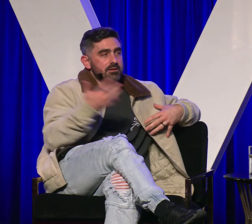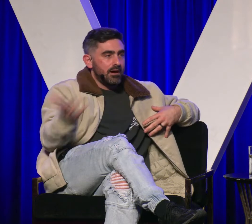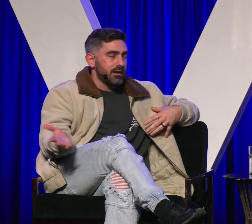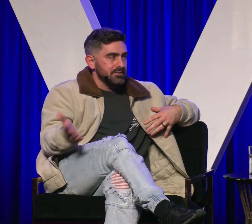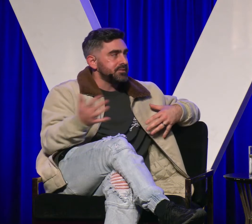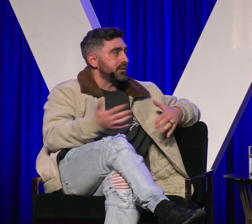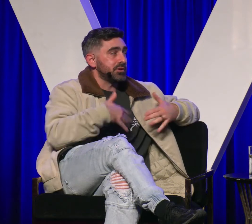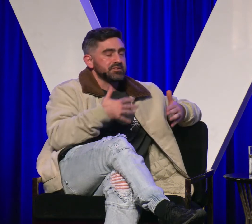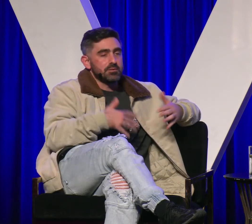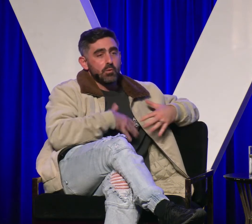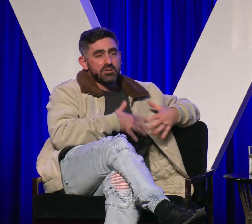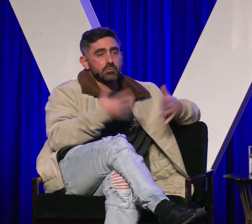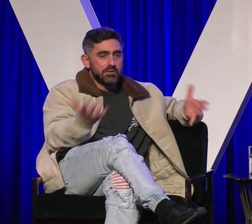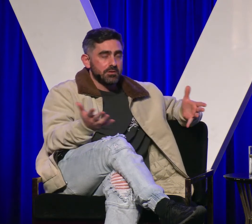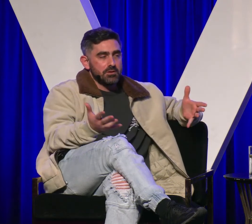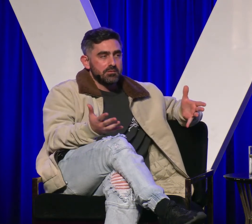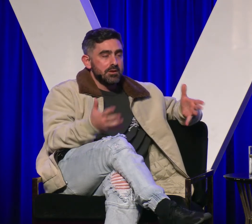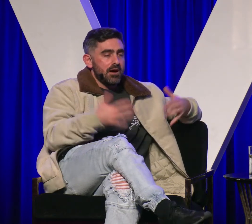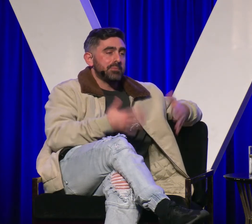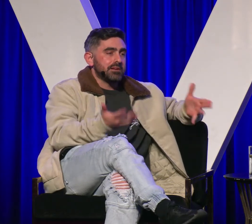artist and a person that works with a lot of up-and-coming